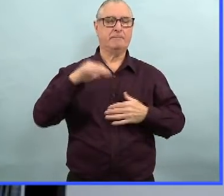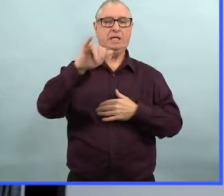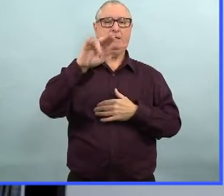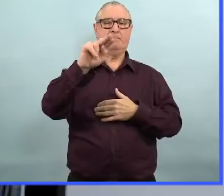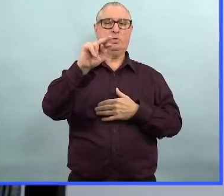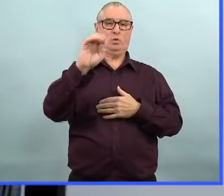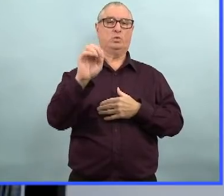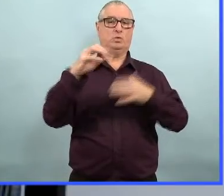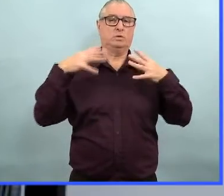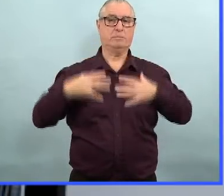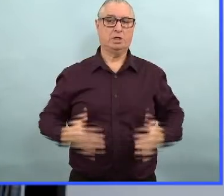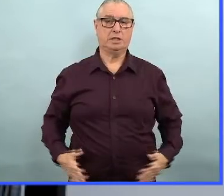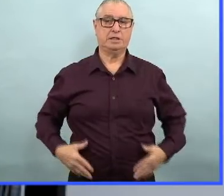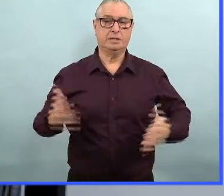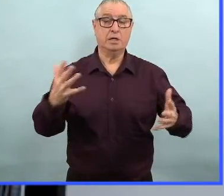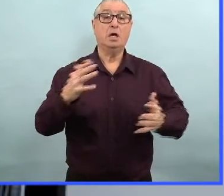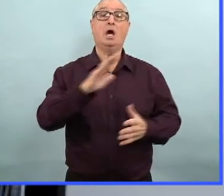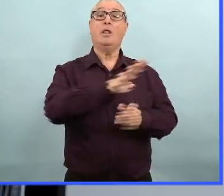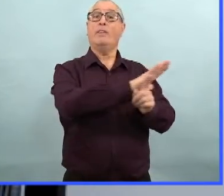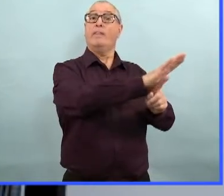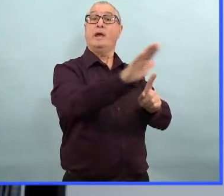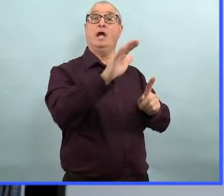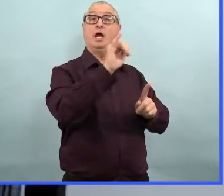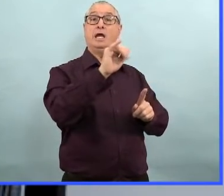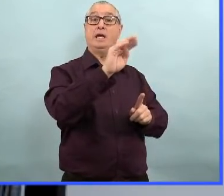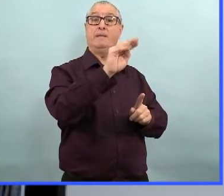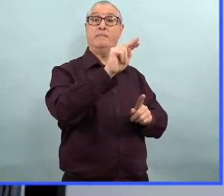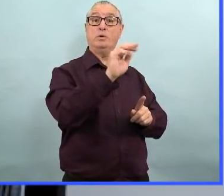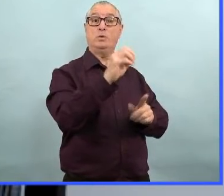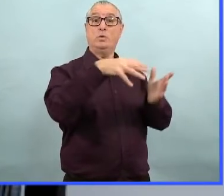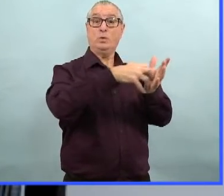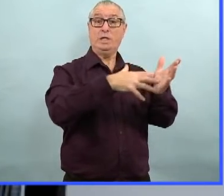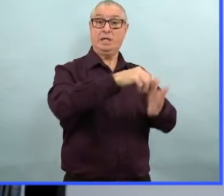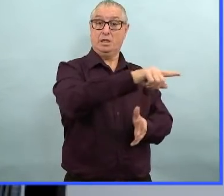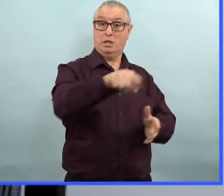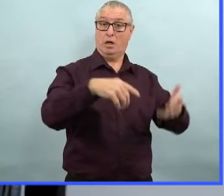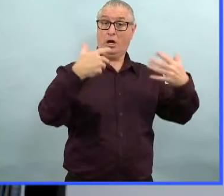and because of that you received three doses instead of two doses for your initial series